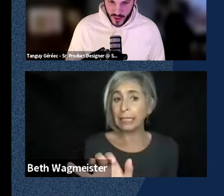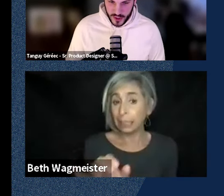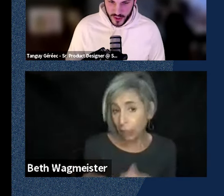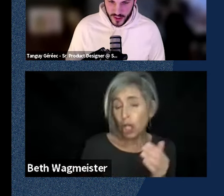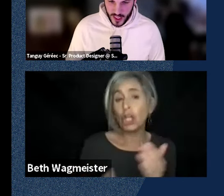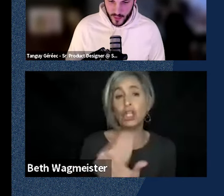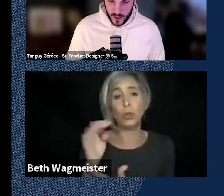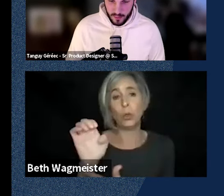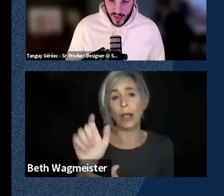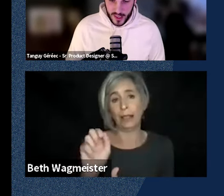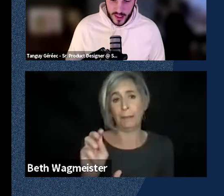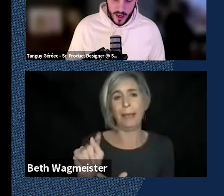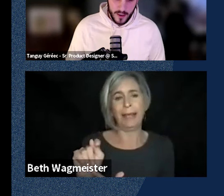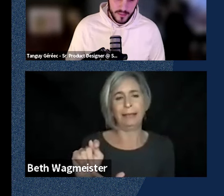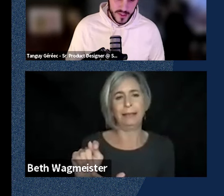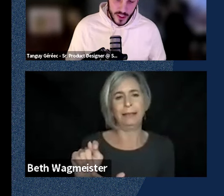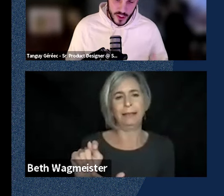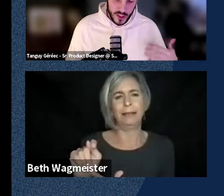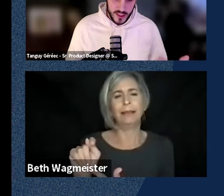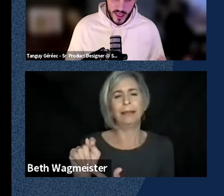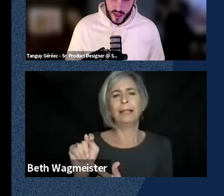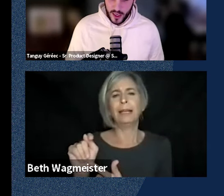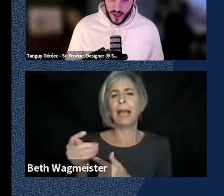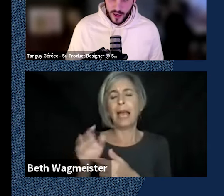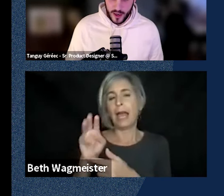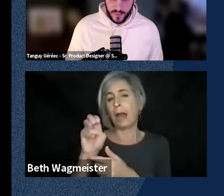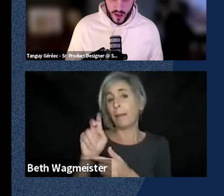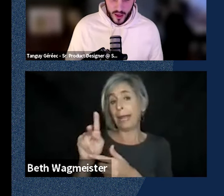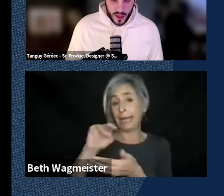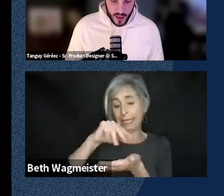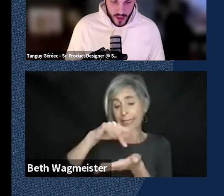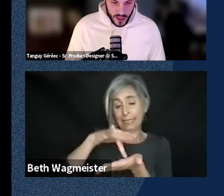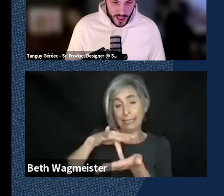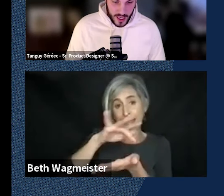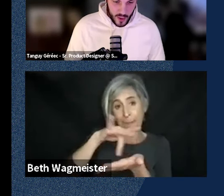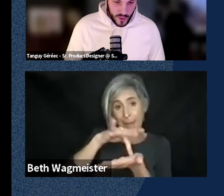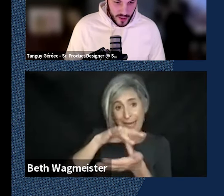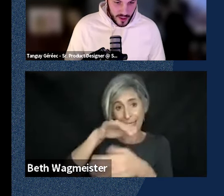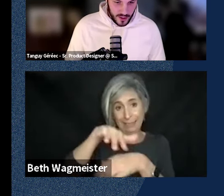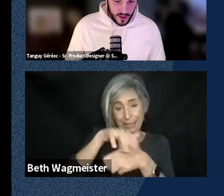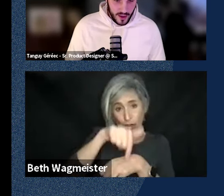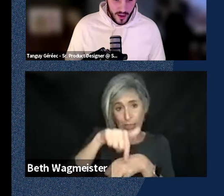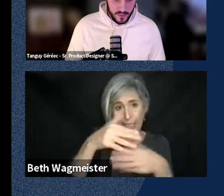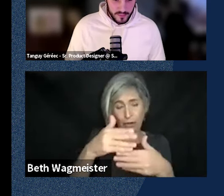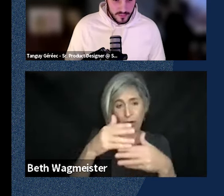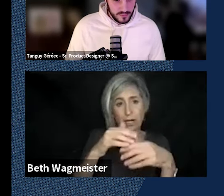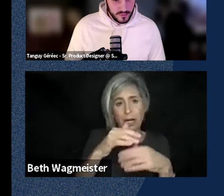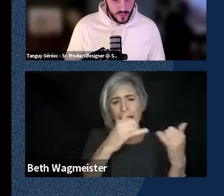So as you can see, our main section is ending here. And now we're here.